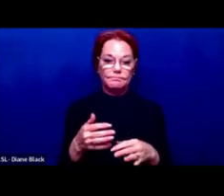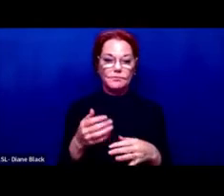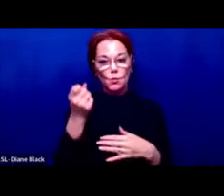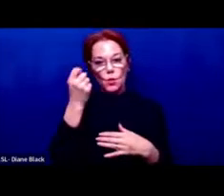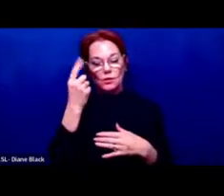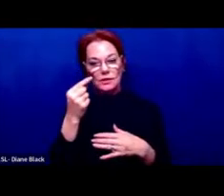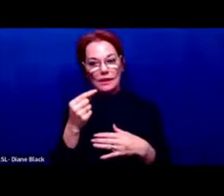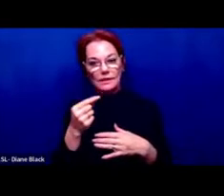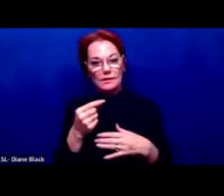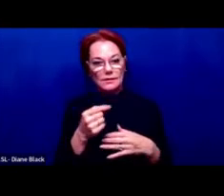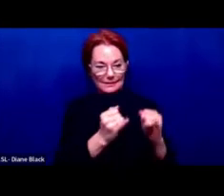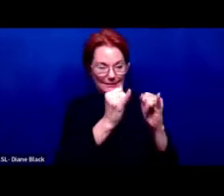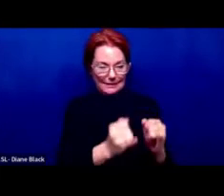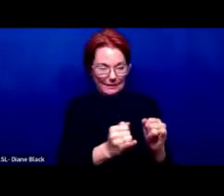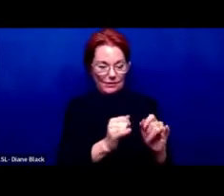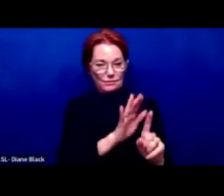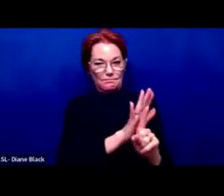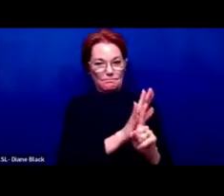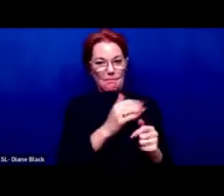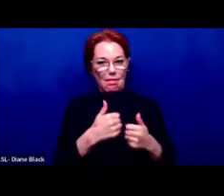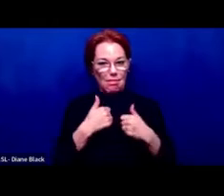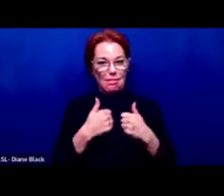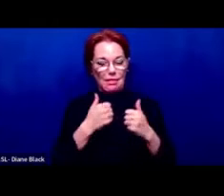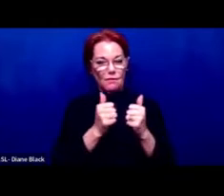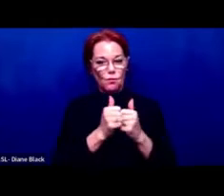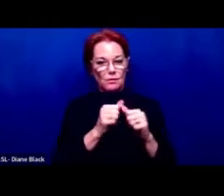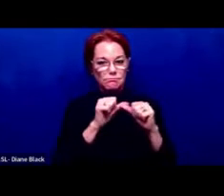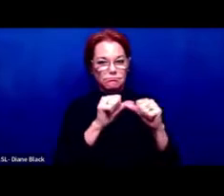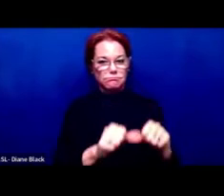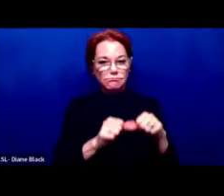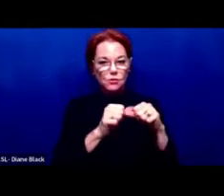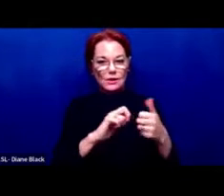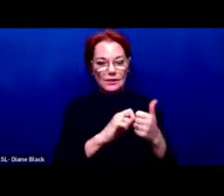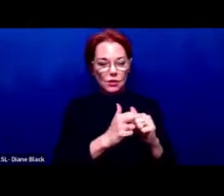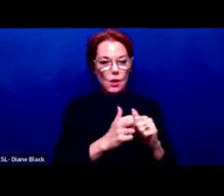living with these chronic conditions, how, you know, they're engaging with these different systems at different